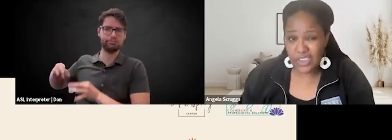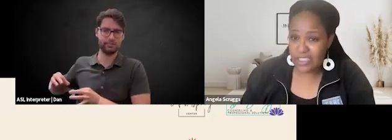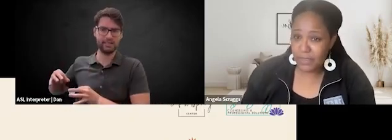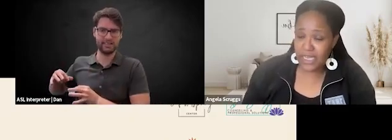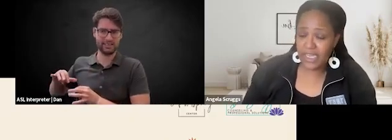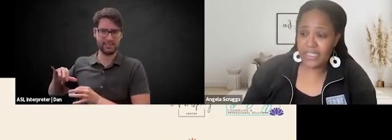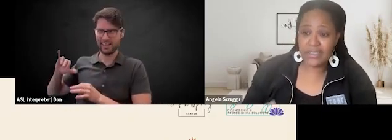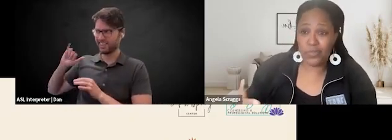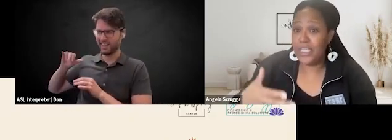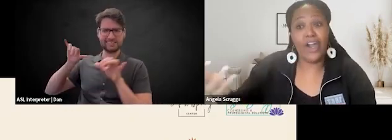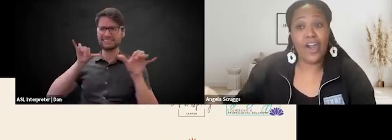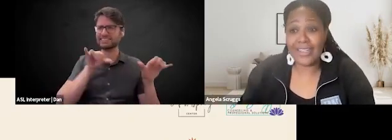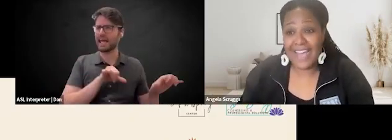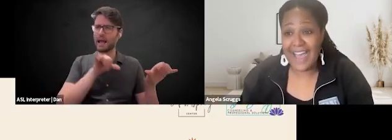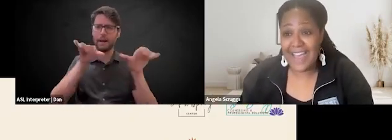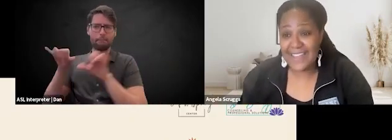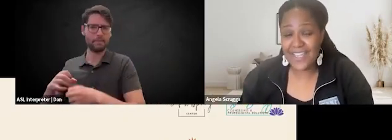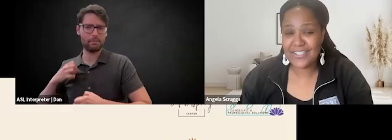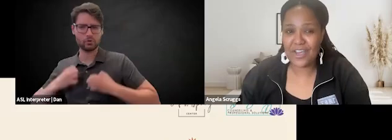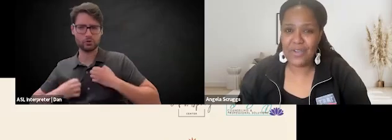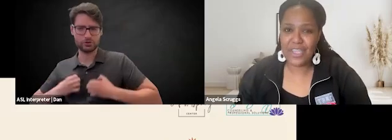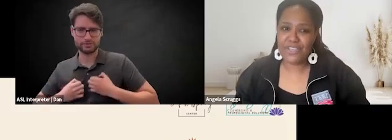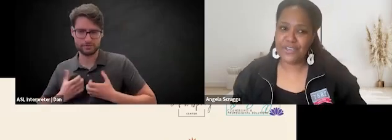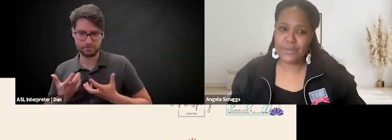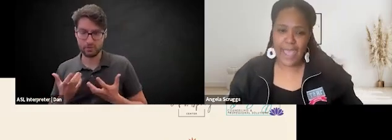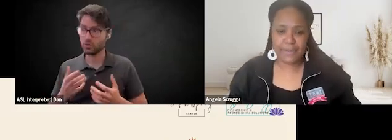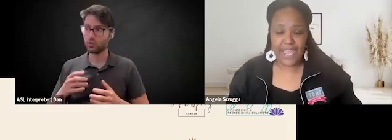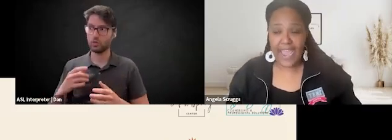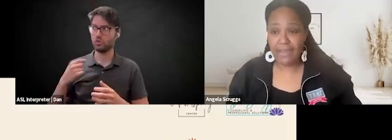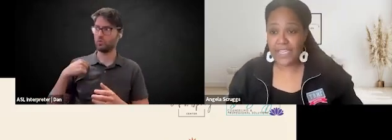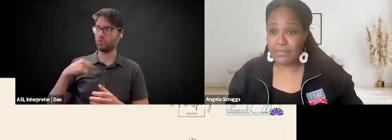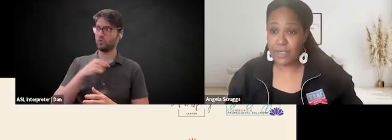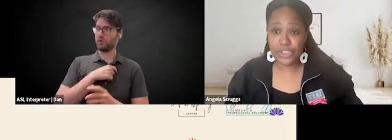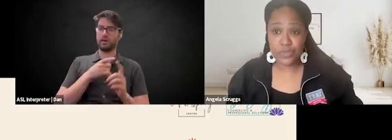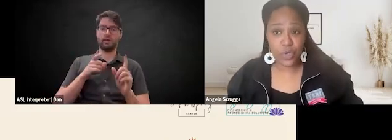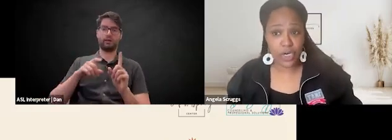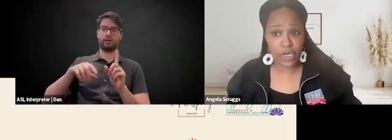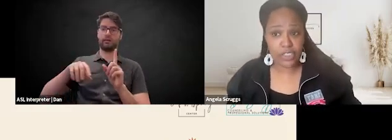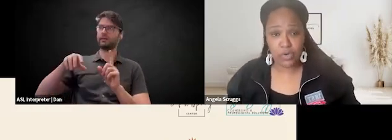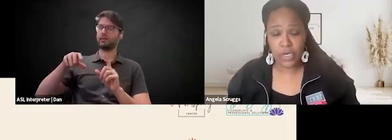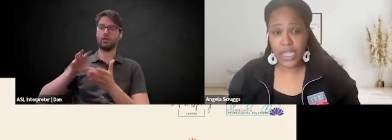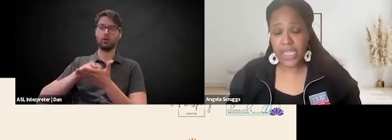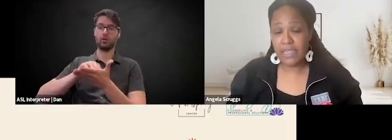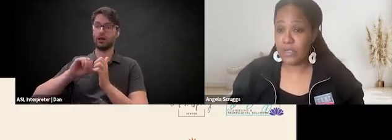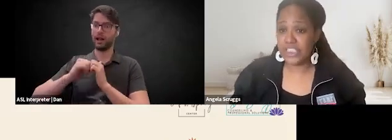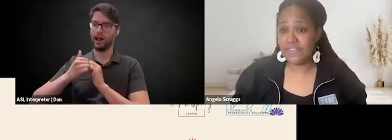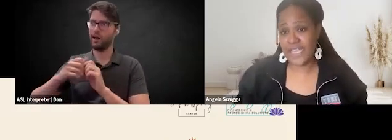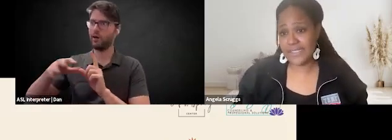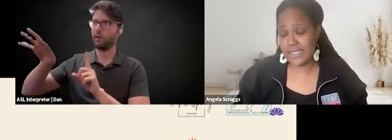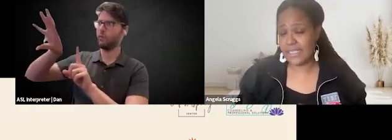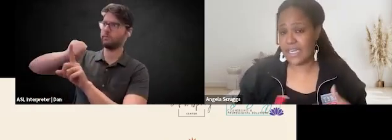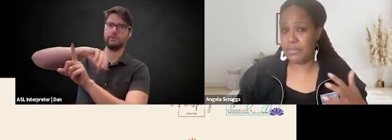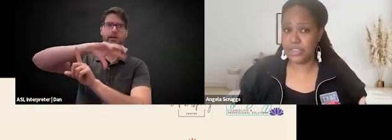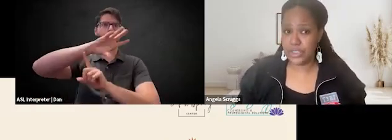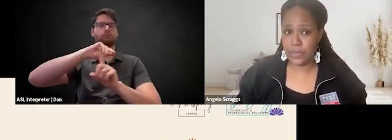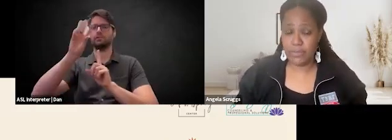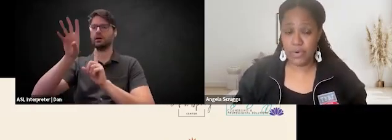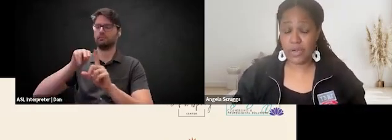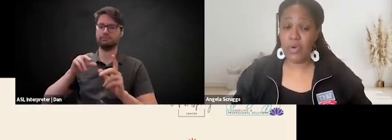just because we are alive. And so if you happen to have emotion words or emoji faces and emotions on the board,